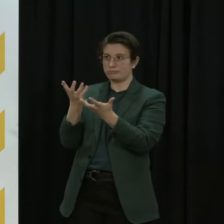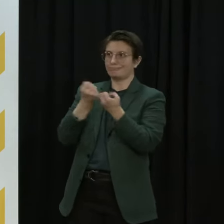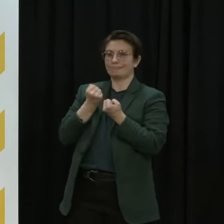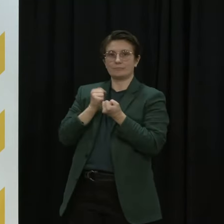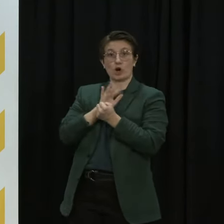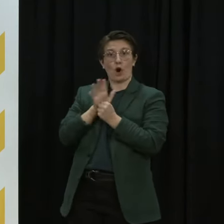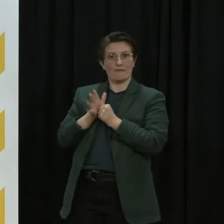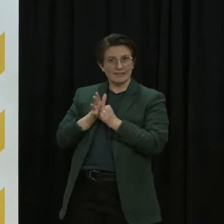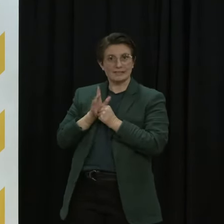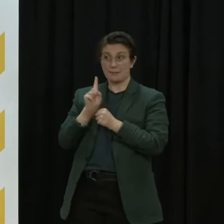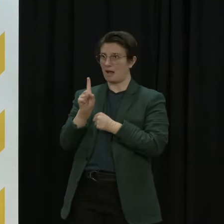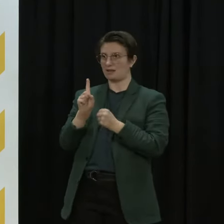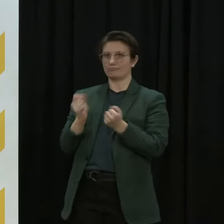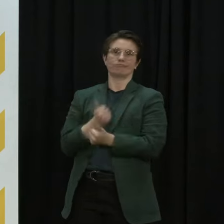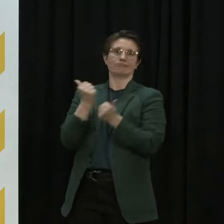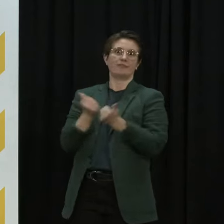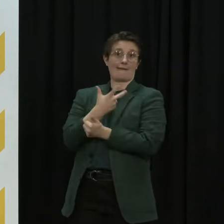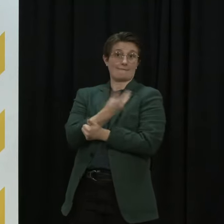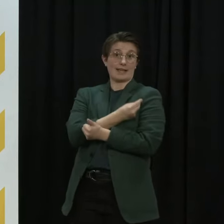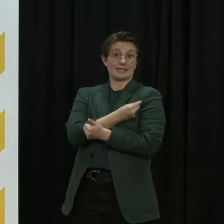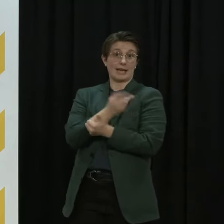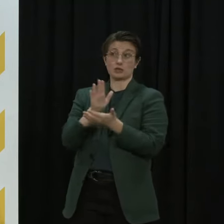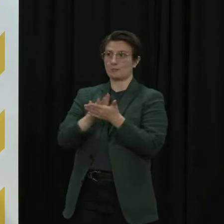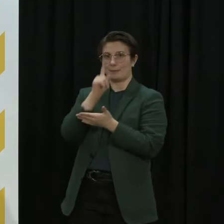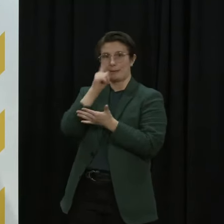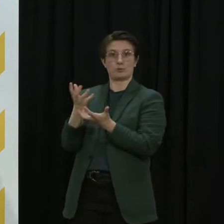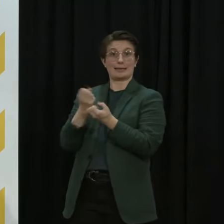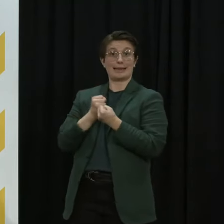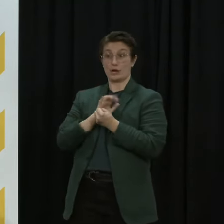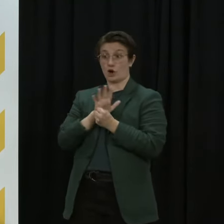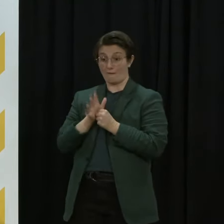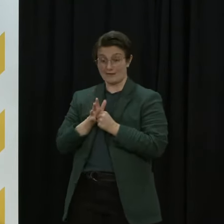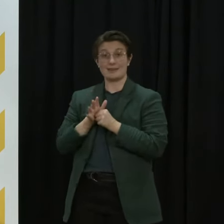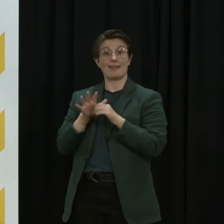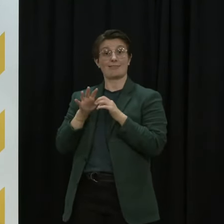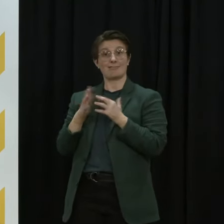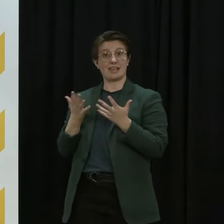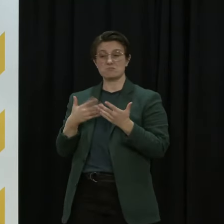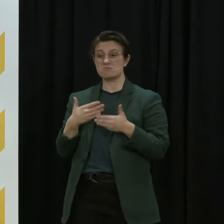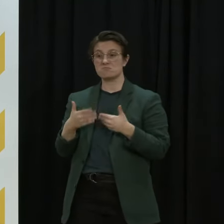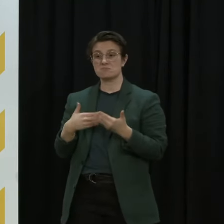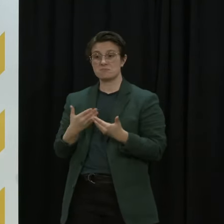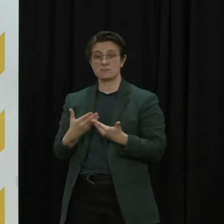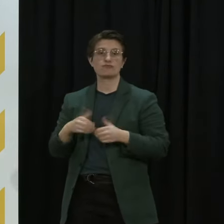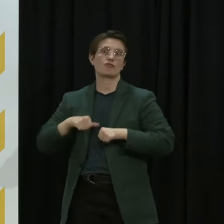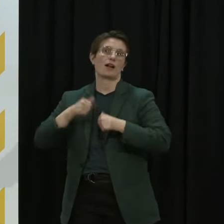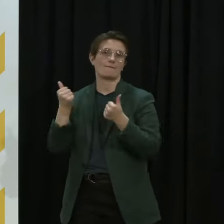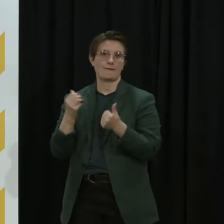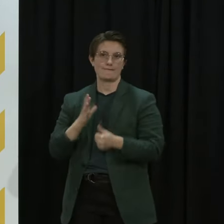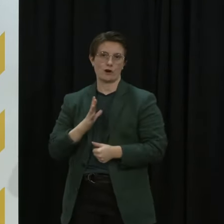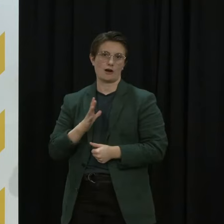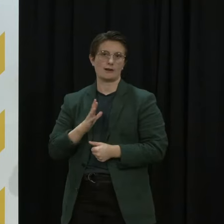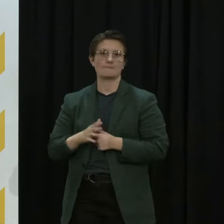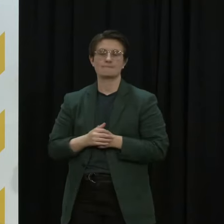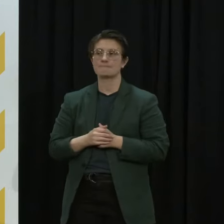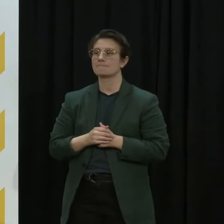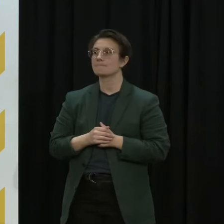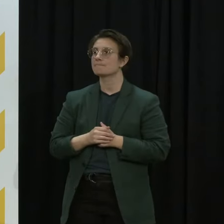than 90% of the cases either